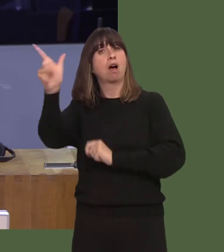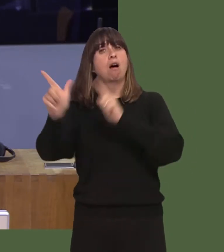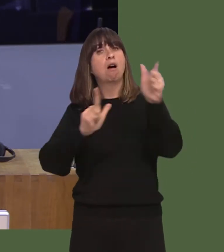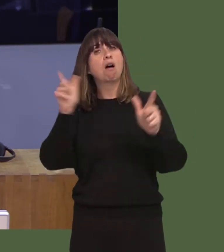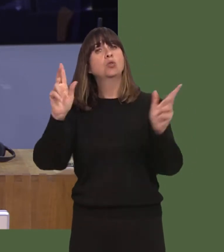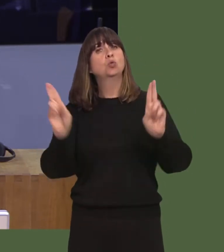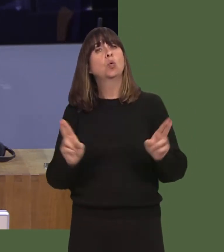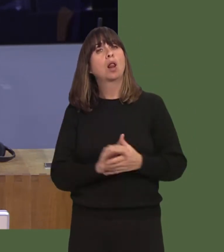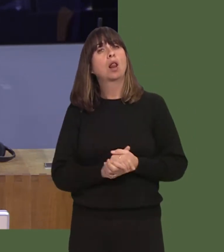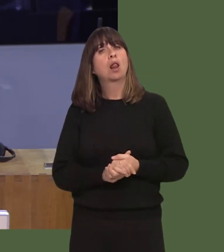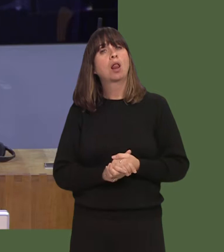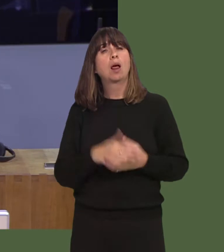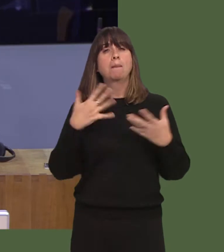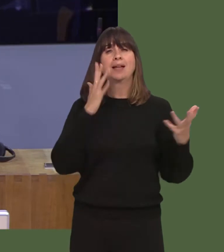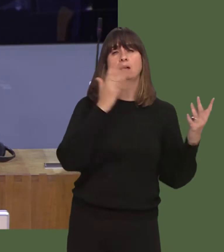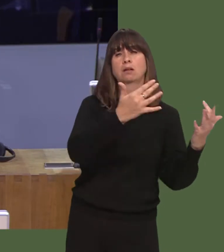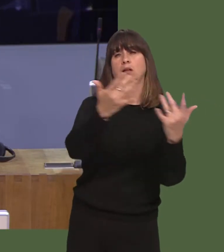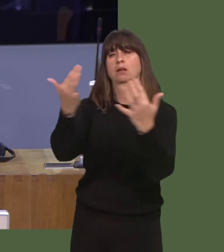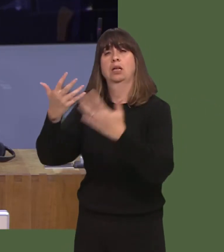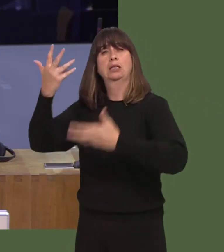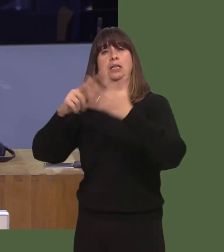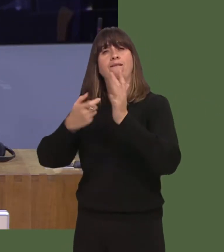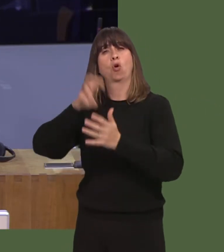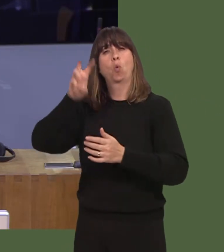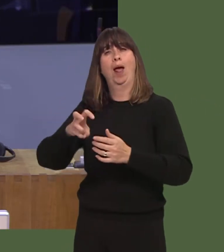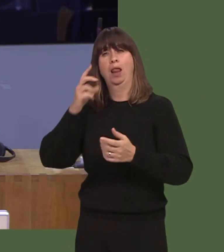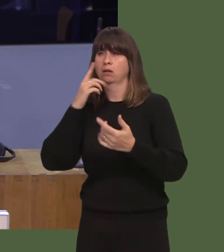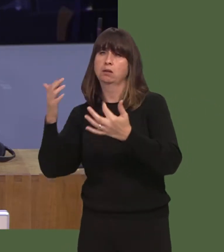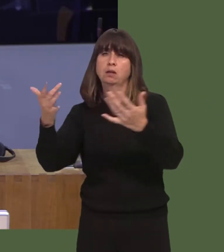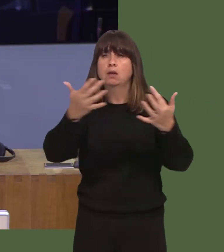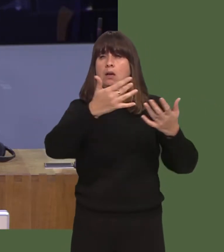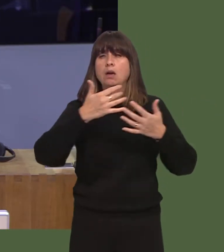According to the school census results published by Statistics for Wales there are almost 300